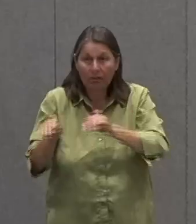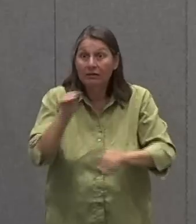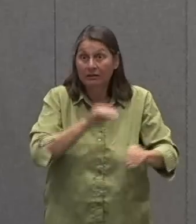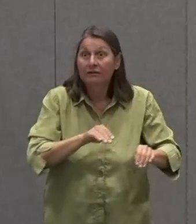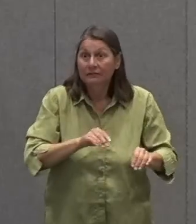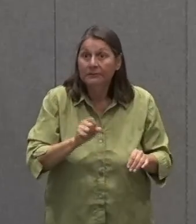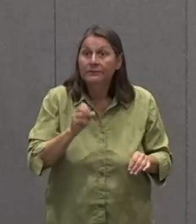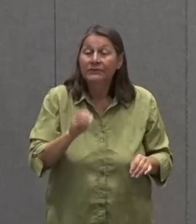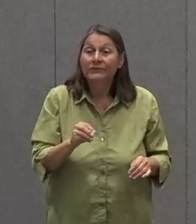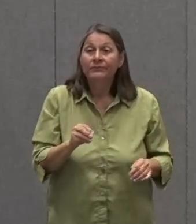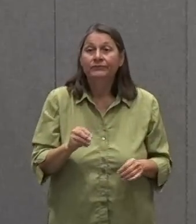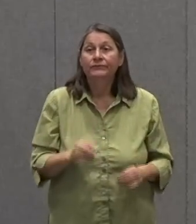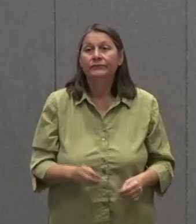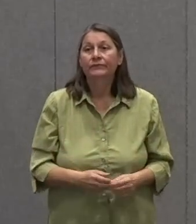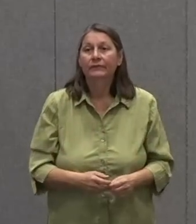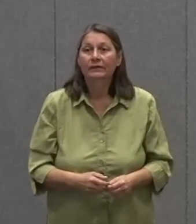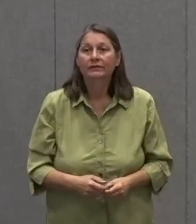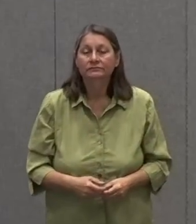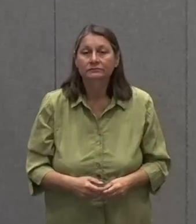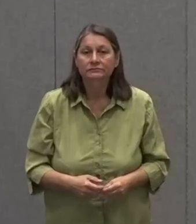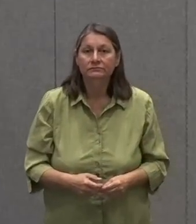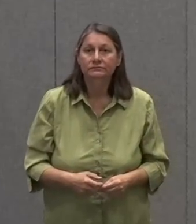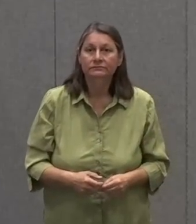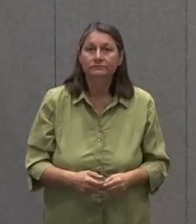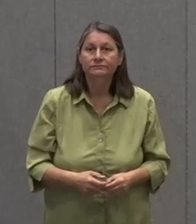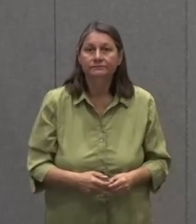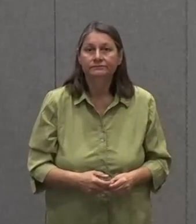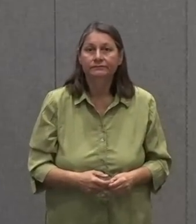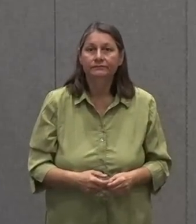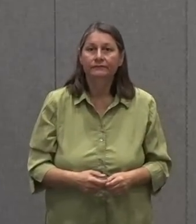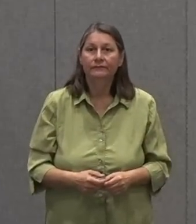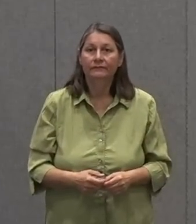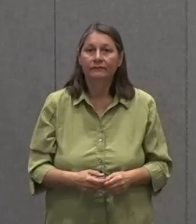So the first thing that we want to do before we go ahead and figure this out